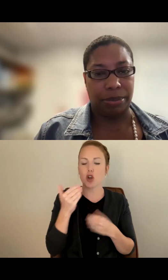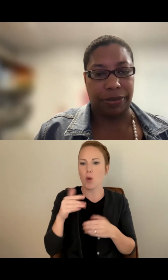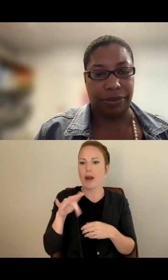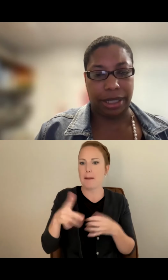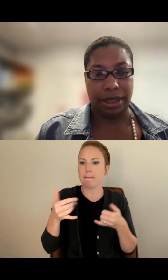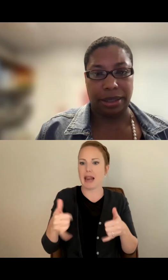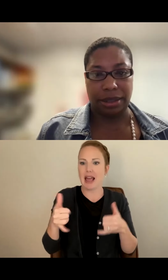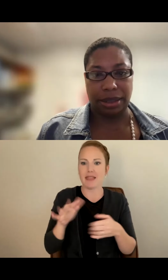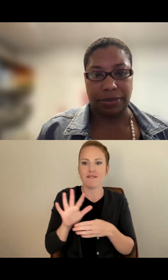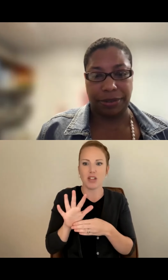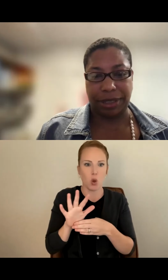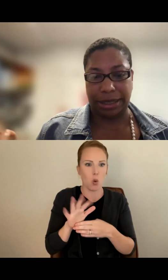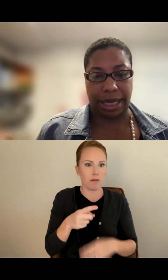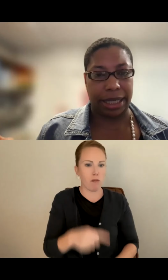briefly. It is 15 seconds.